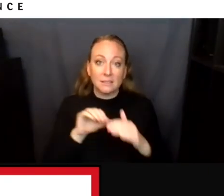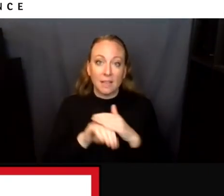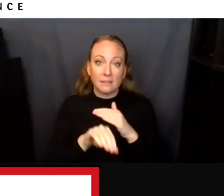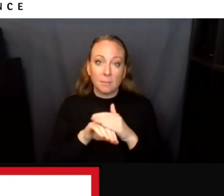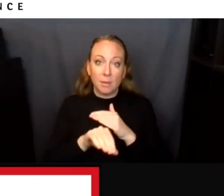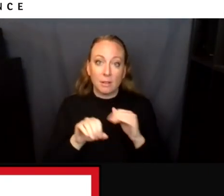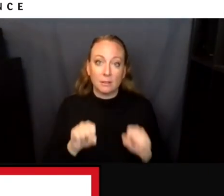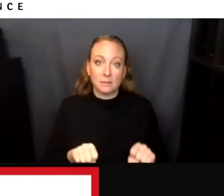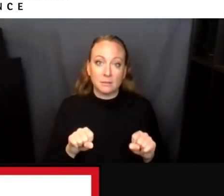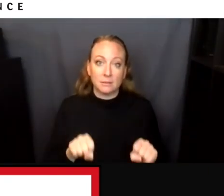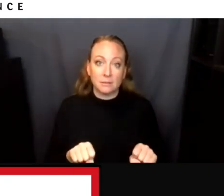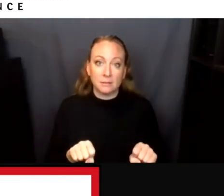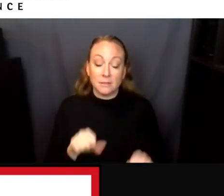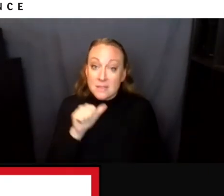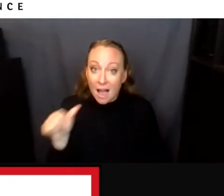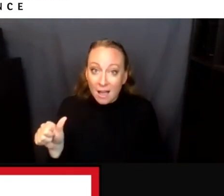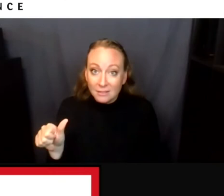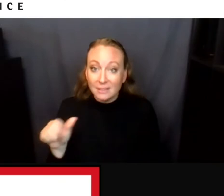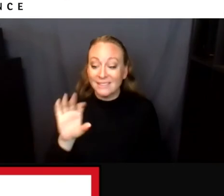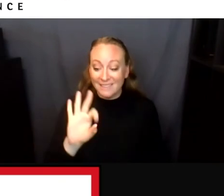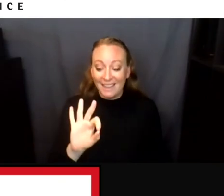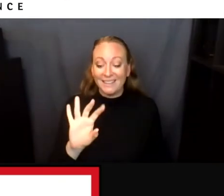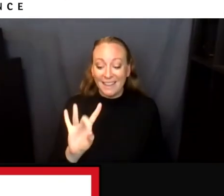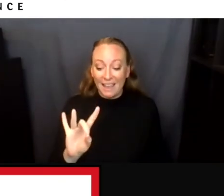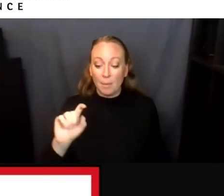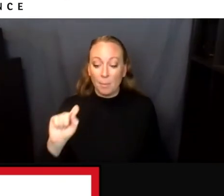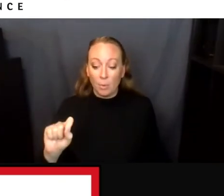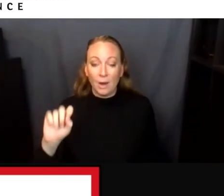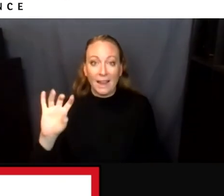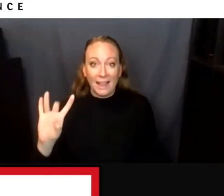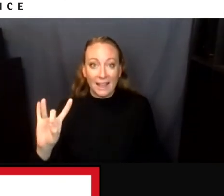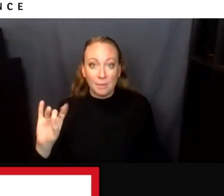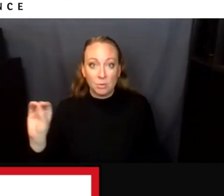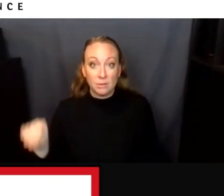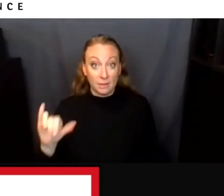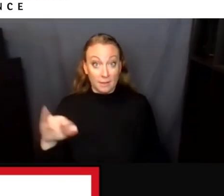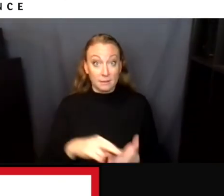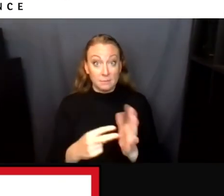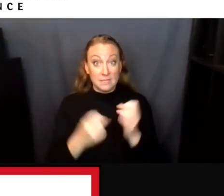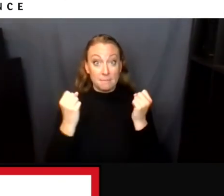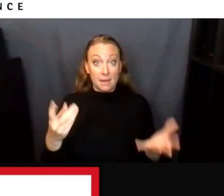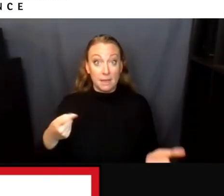Are not accessible. So that means that a lot of us with disabilities